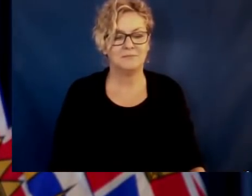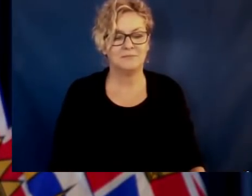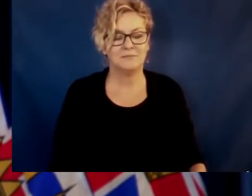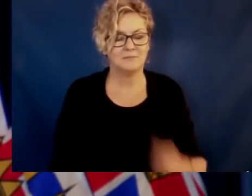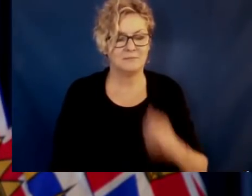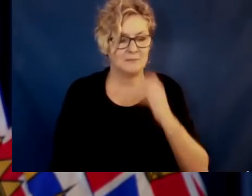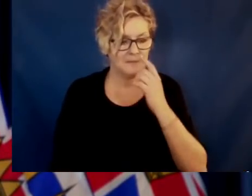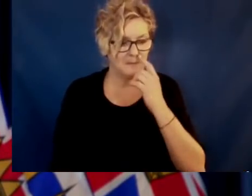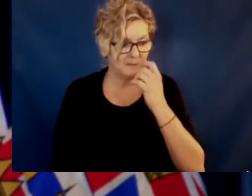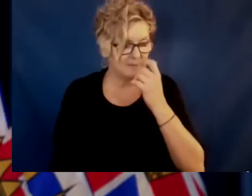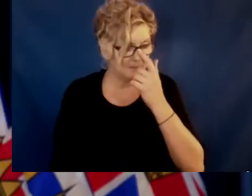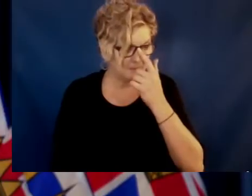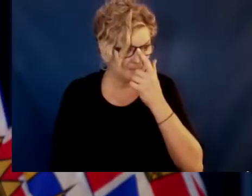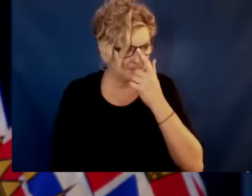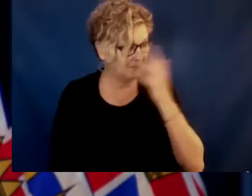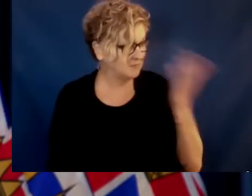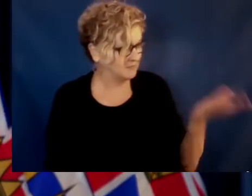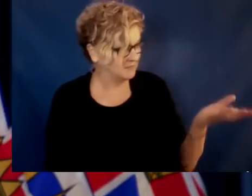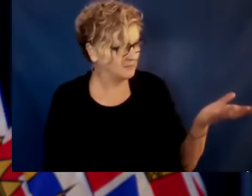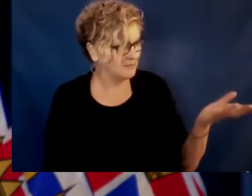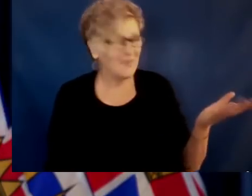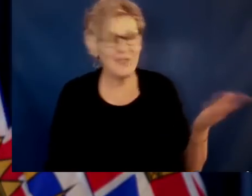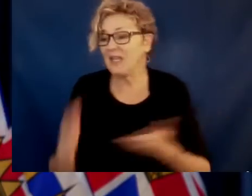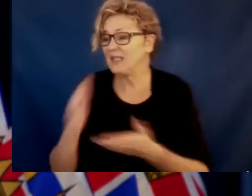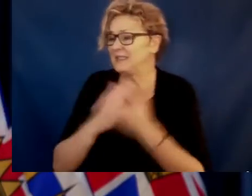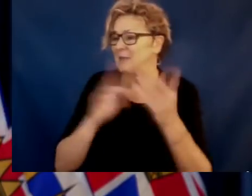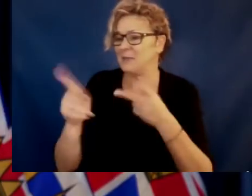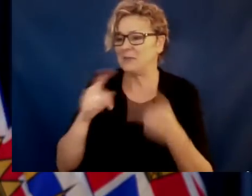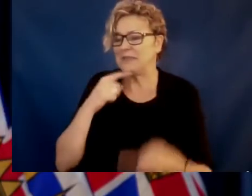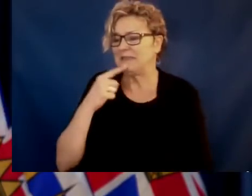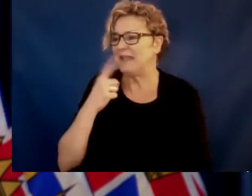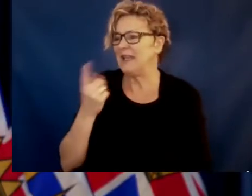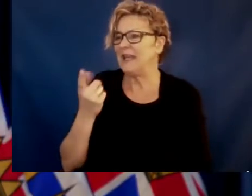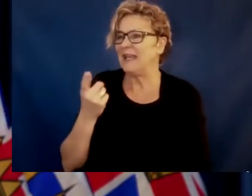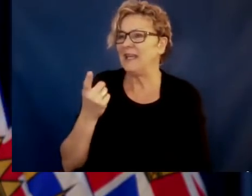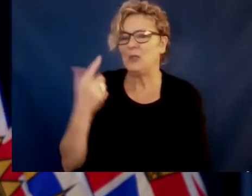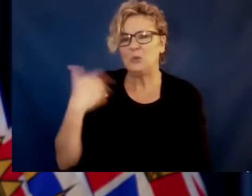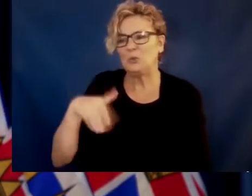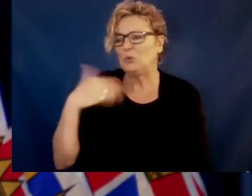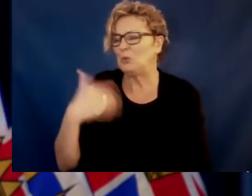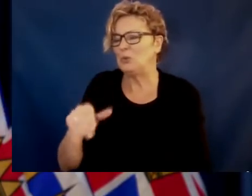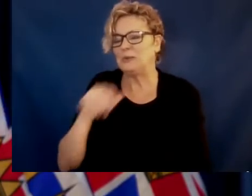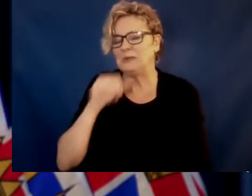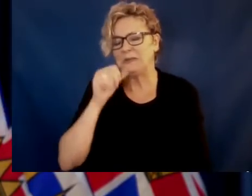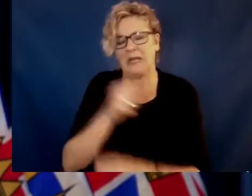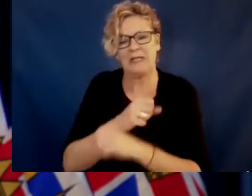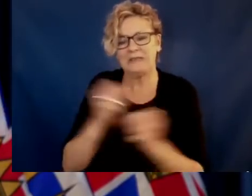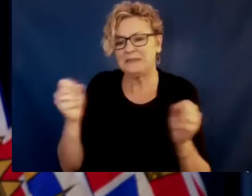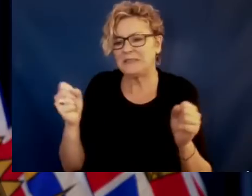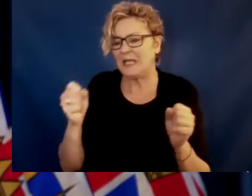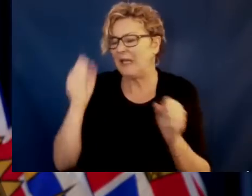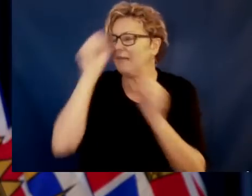officer's worries are that kids reaching into candy bowls, comparing and sharing treats as they often do while trick or treating is simply too dangerous.